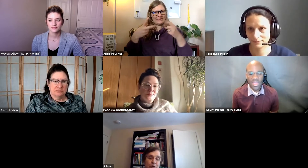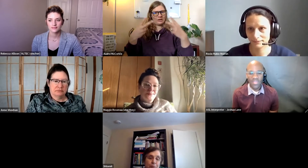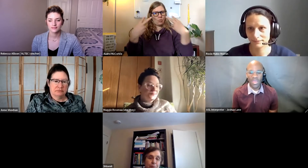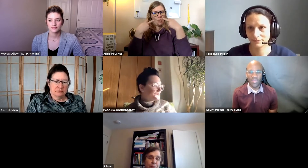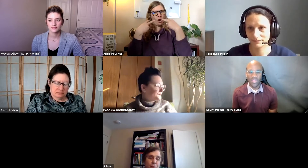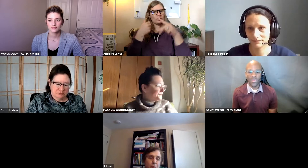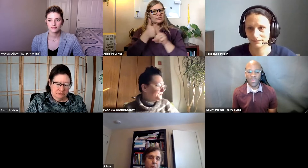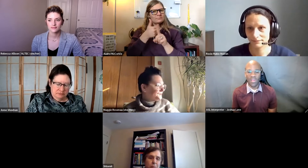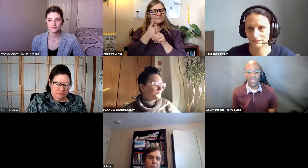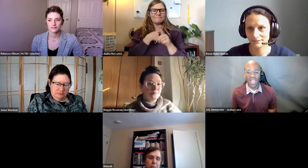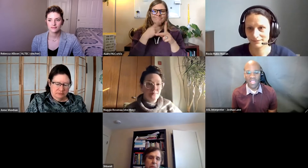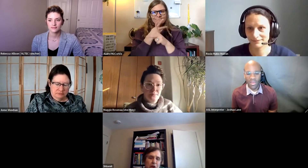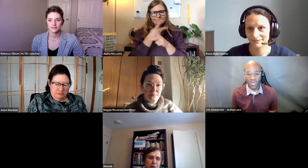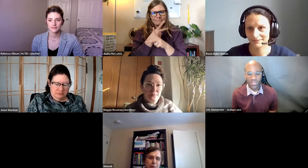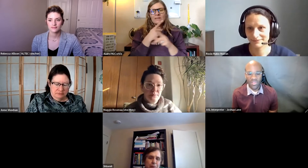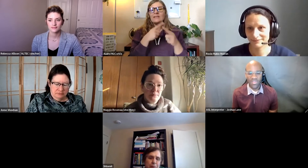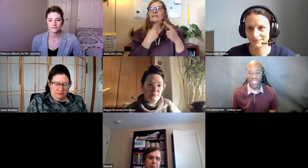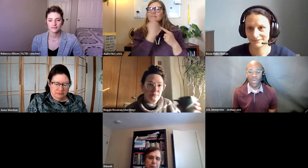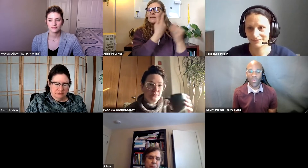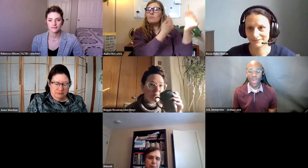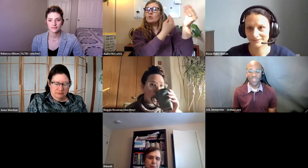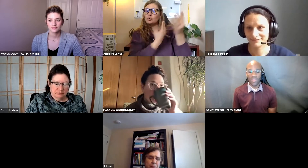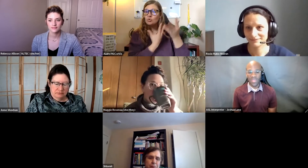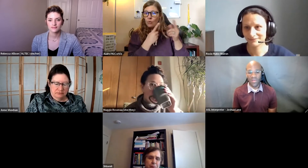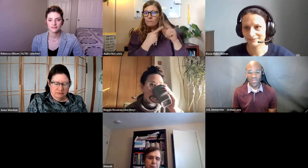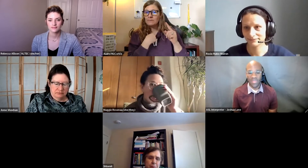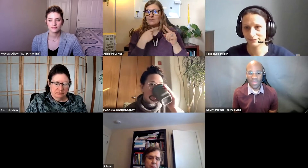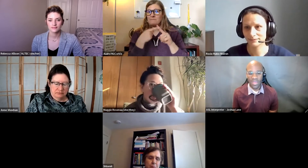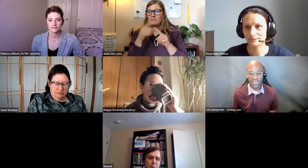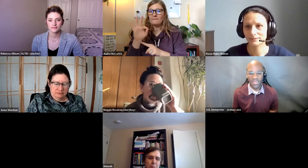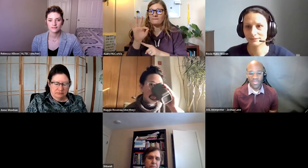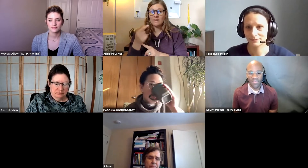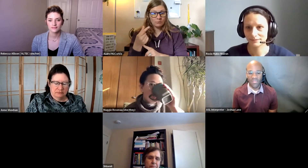to be able to use American Sign Language so they can watch themselves and give themselves self